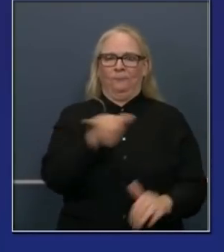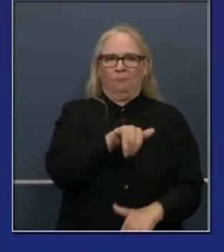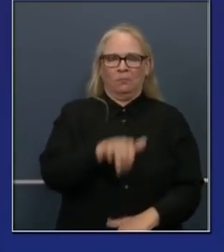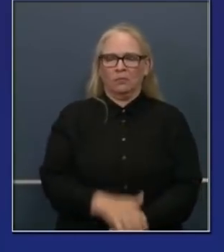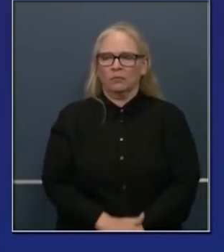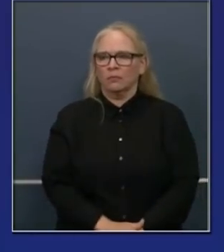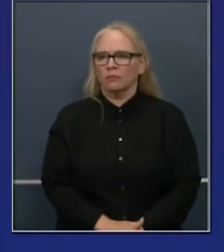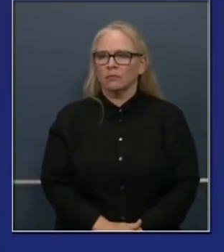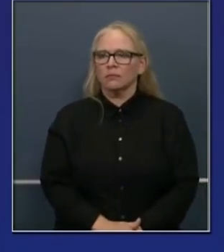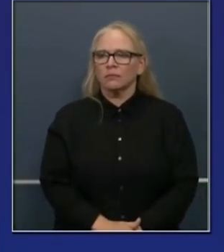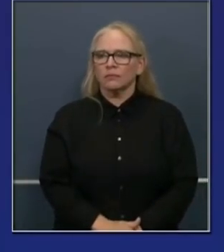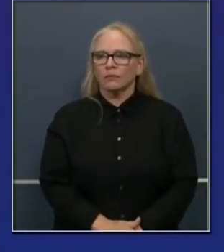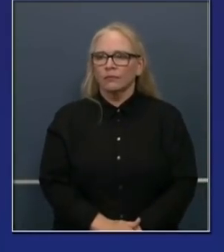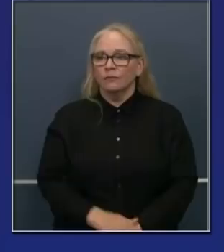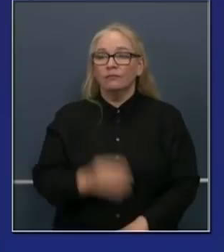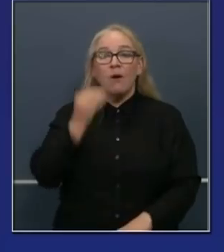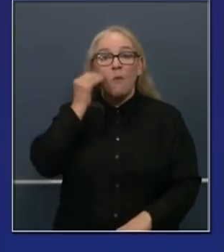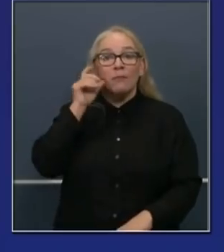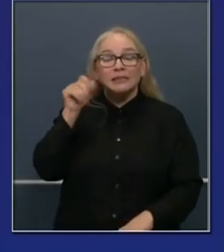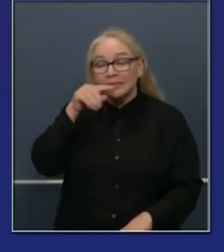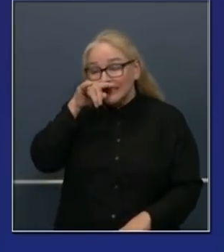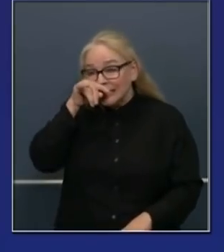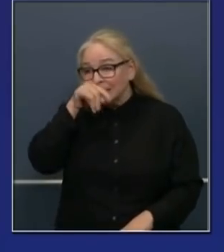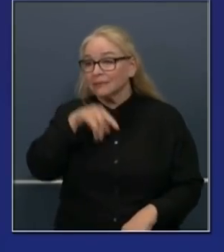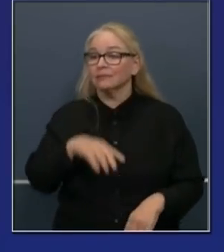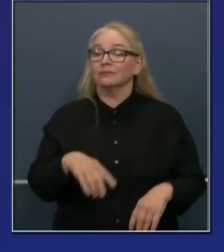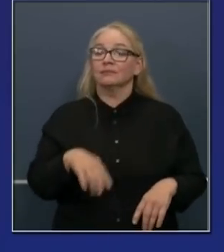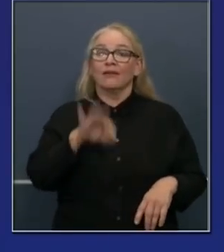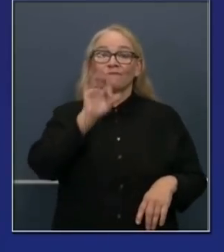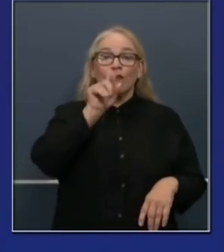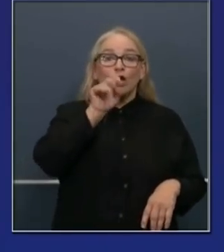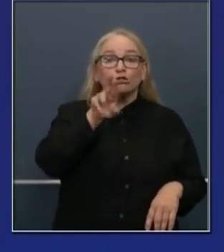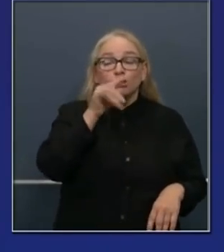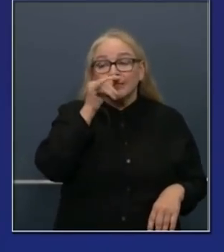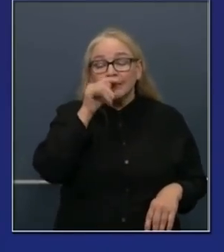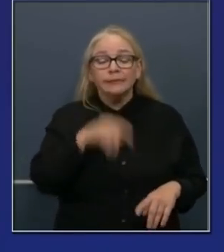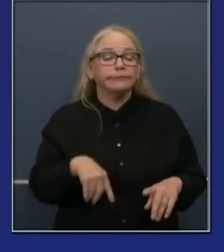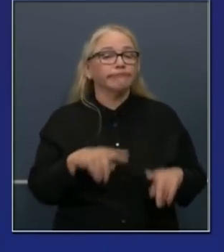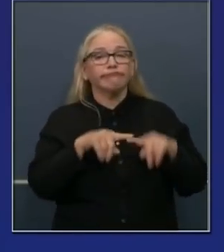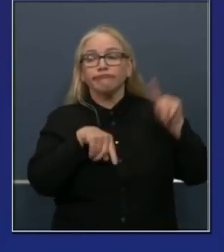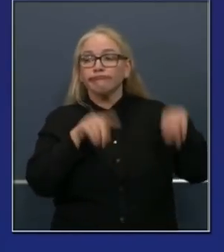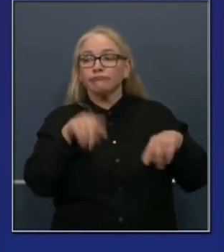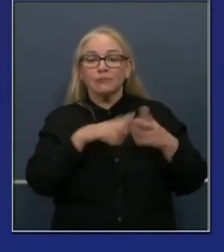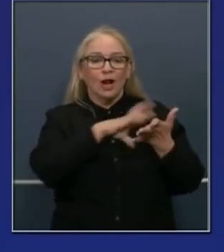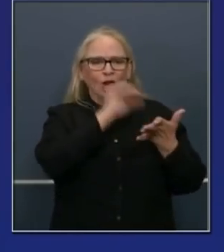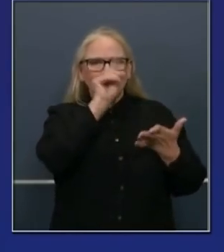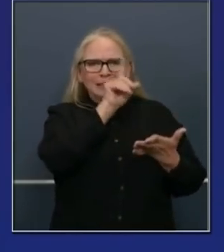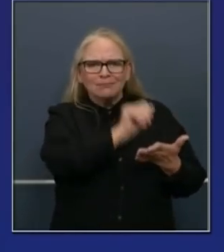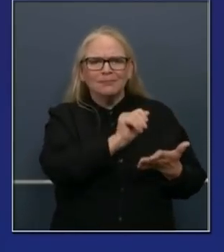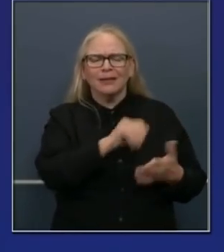OUR STUDENTS THAT ARE HOMELESS, OUR STUDENTS THAT ARE IN FOSTER